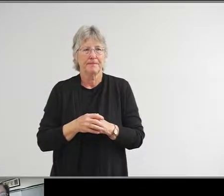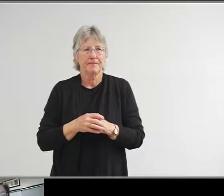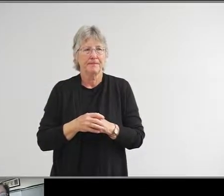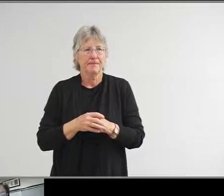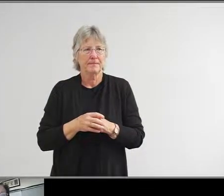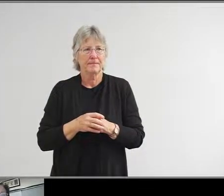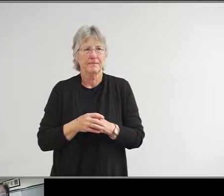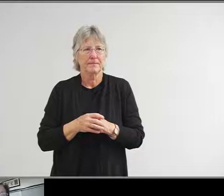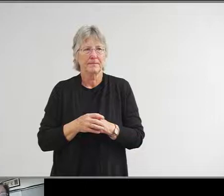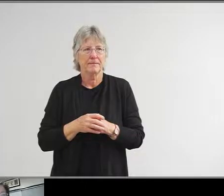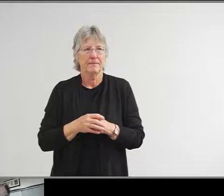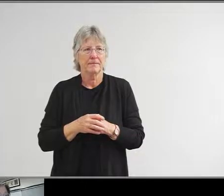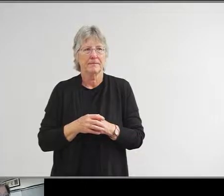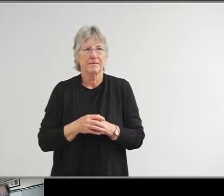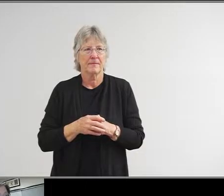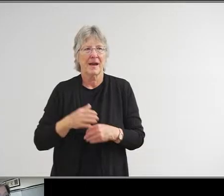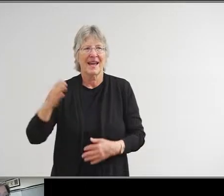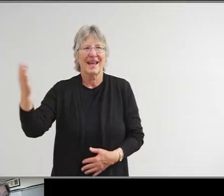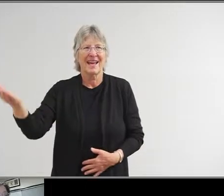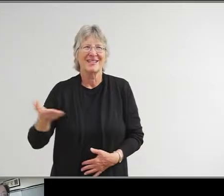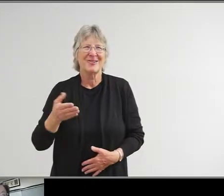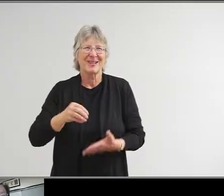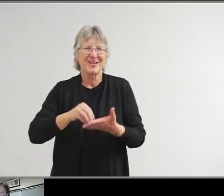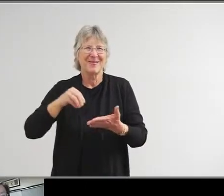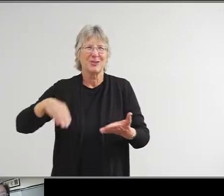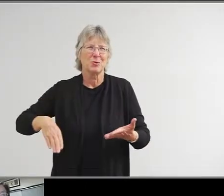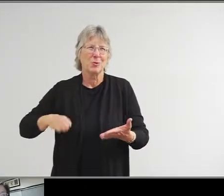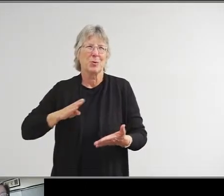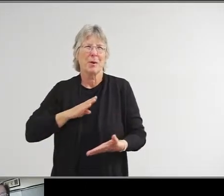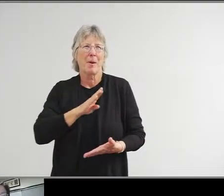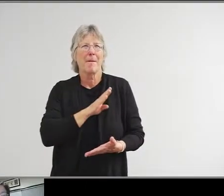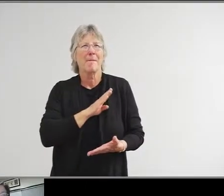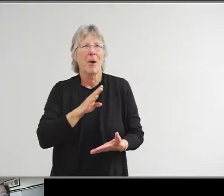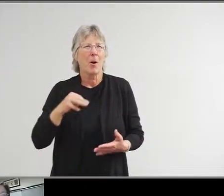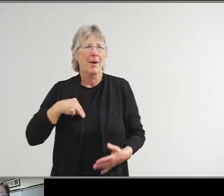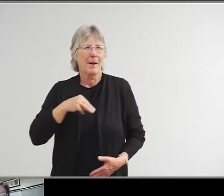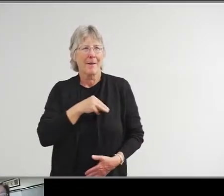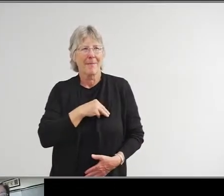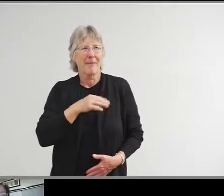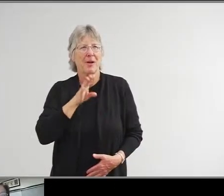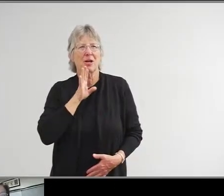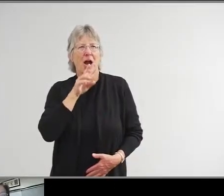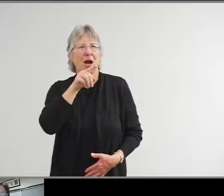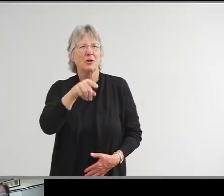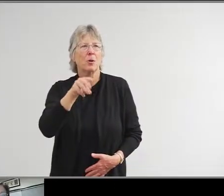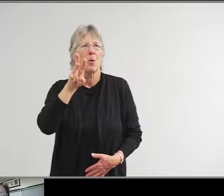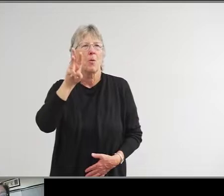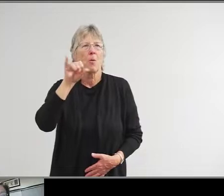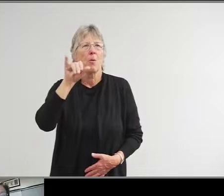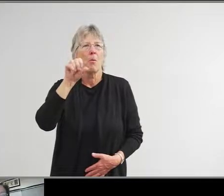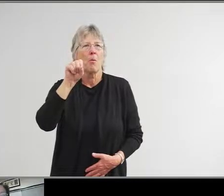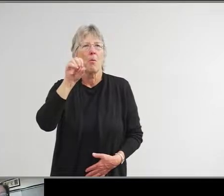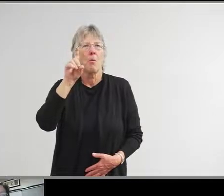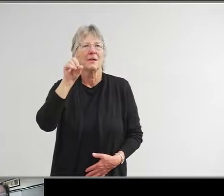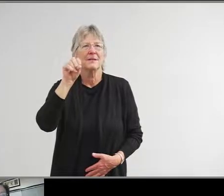Introduction of our student board member, so Wisdom were coming back to you and at this time